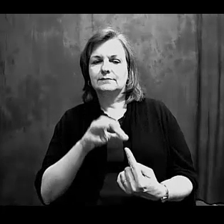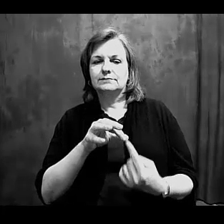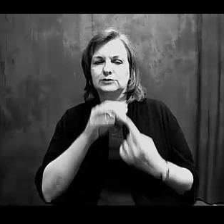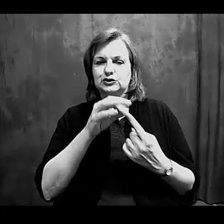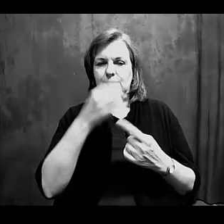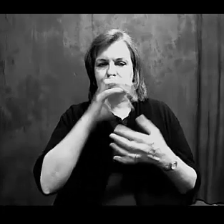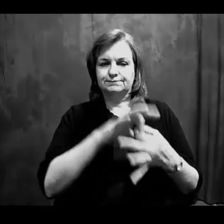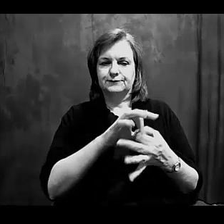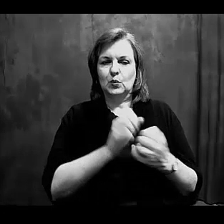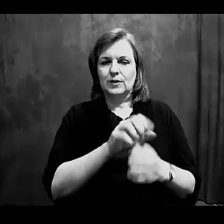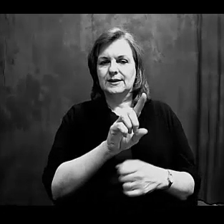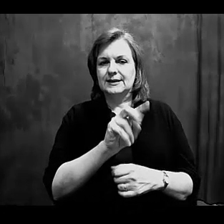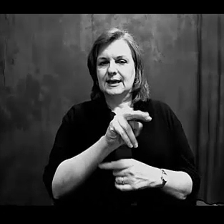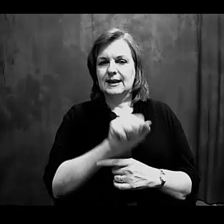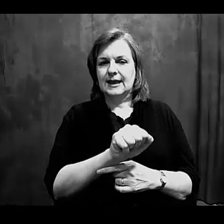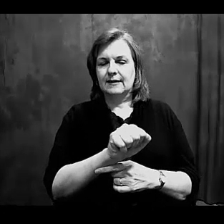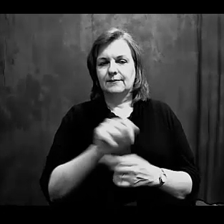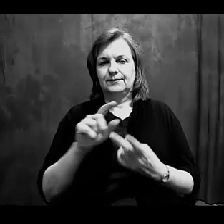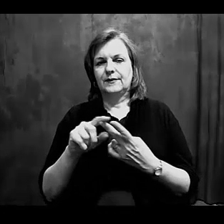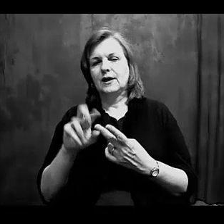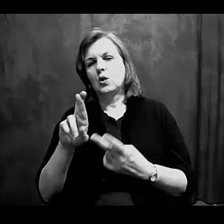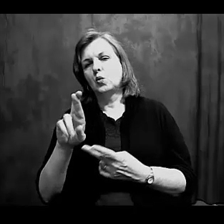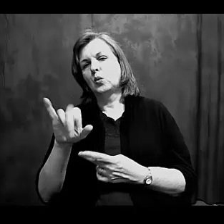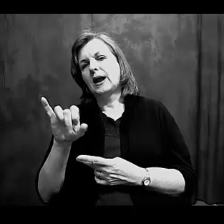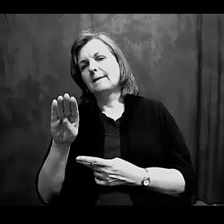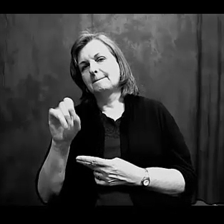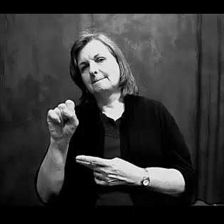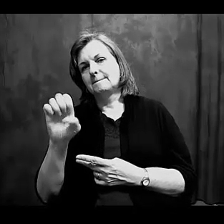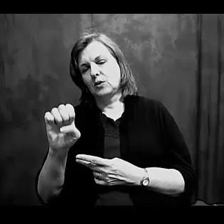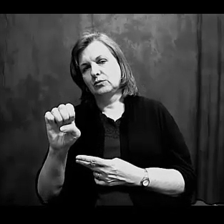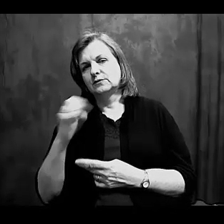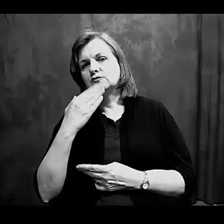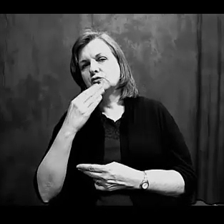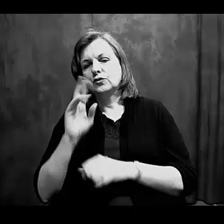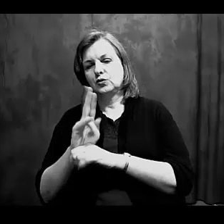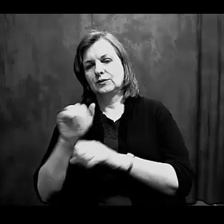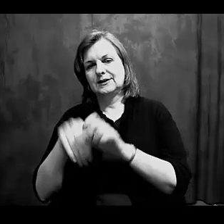the ribose sugar is specific to RNA